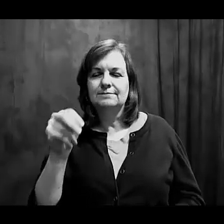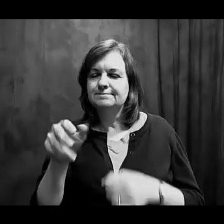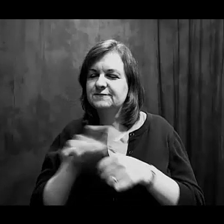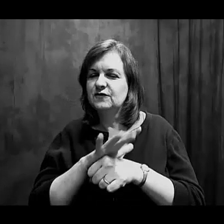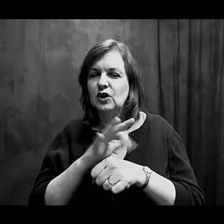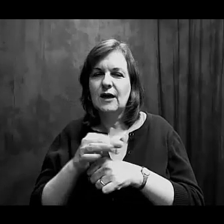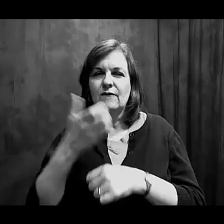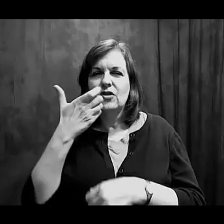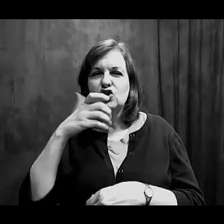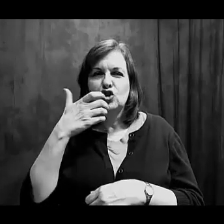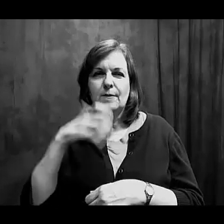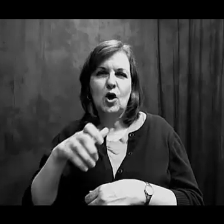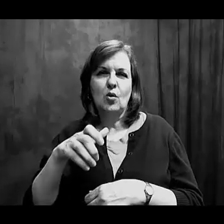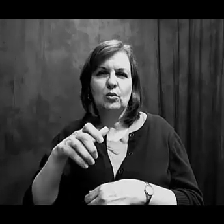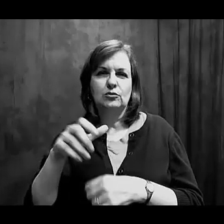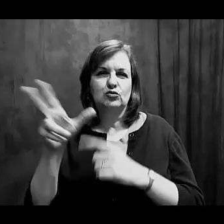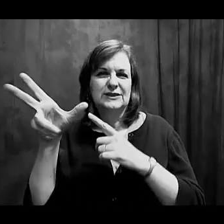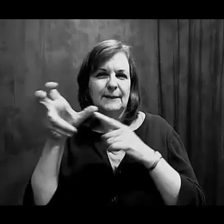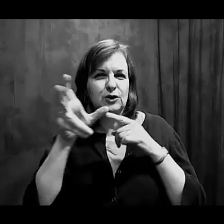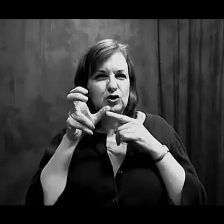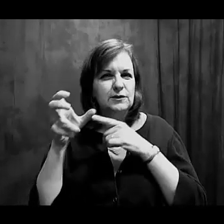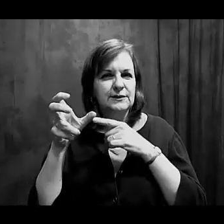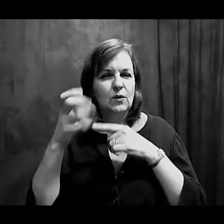Why?